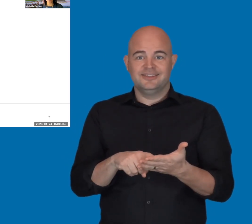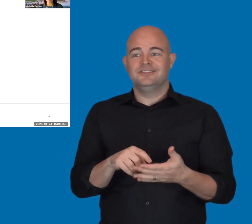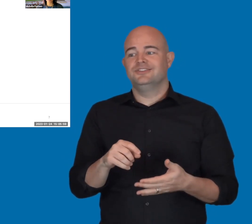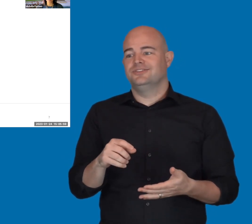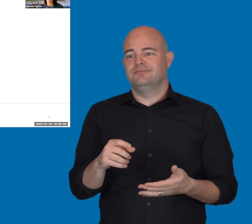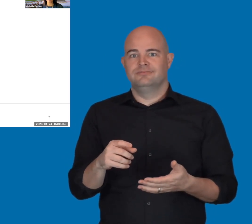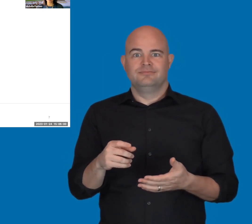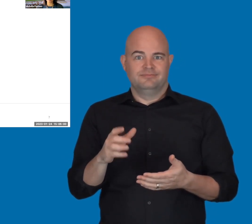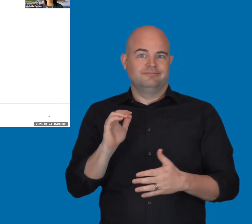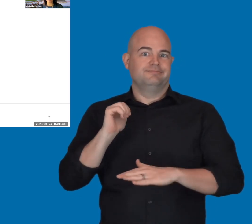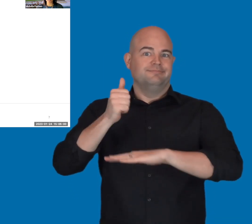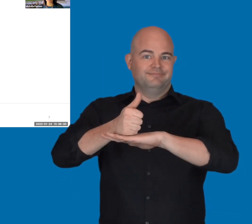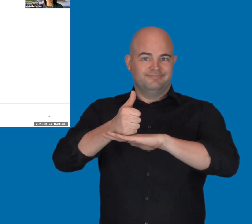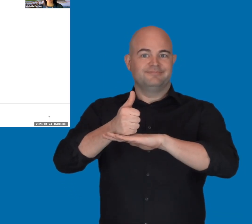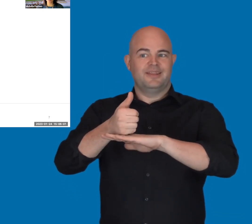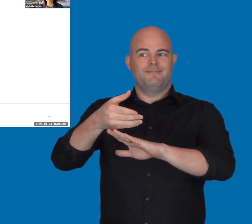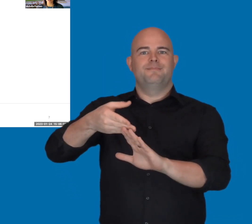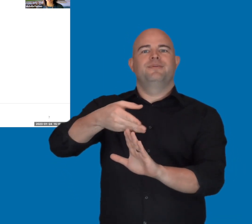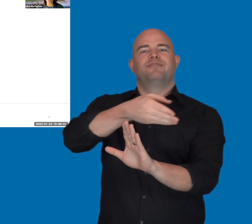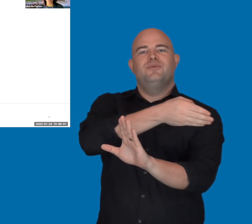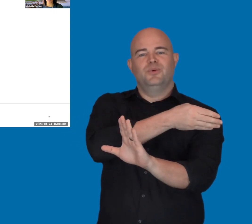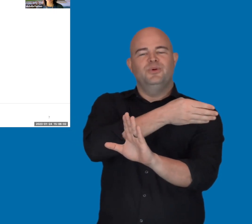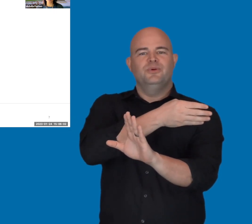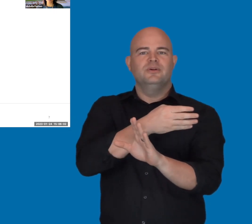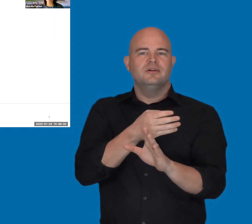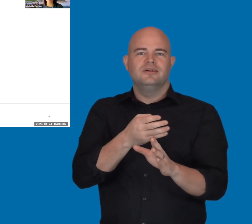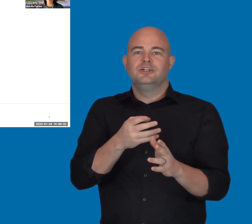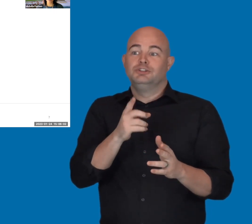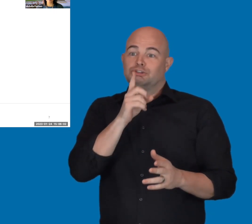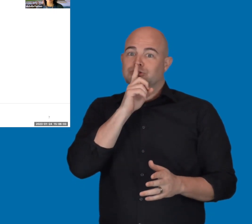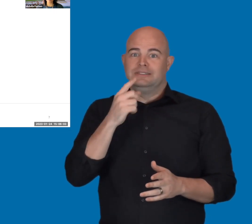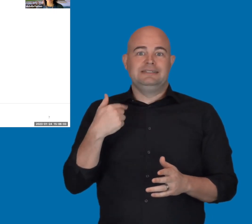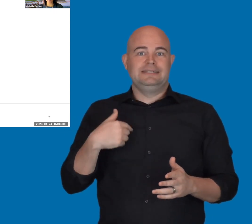And then kind of dividing that up, the training,